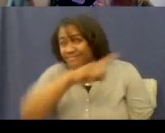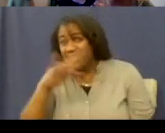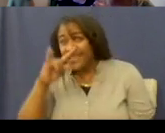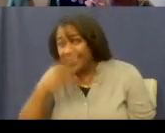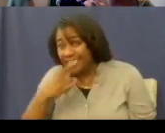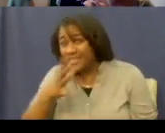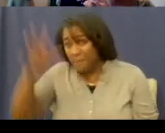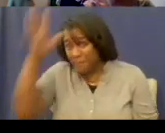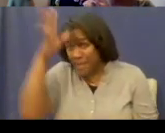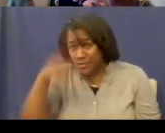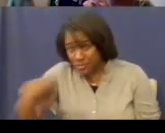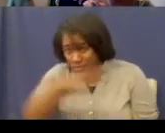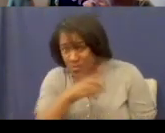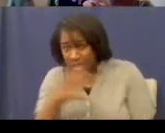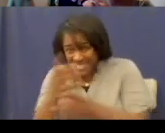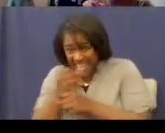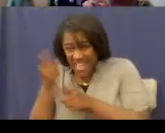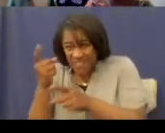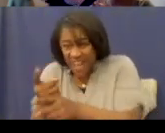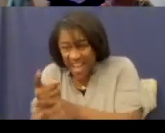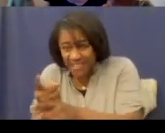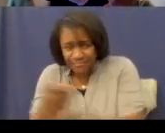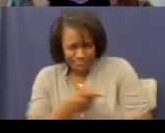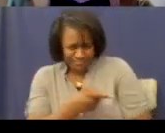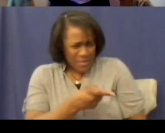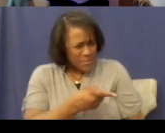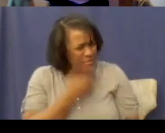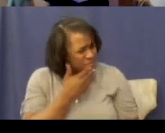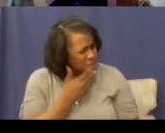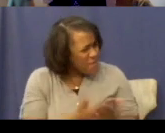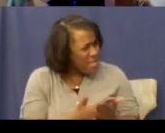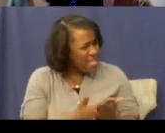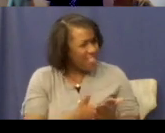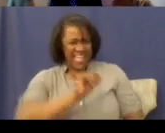You did very well, Queenie. I give you an A+.